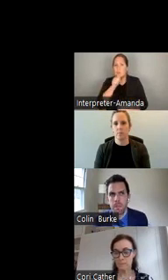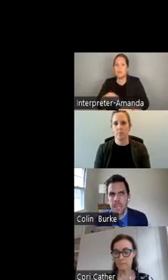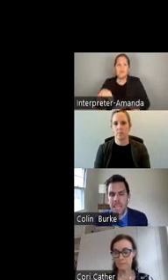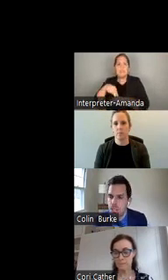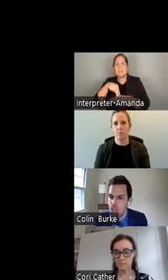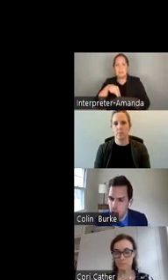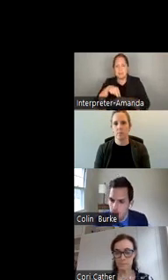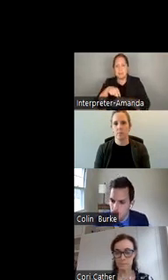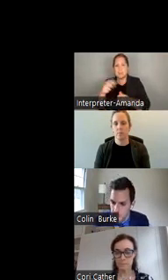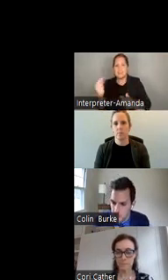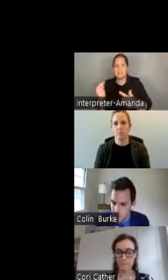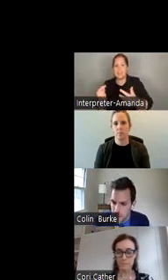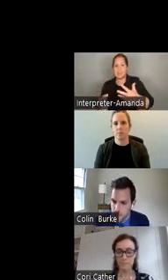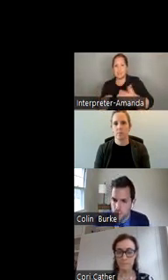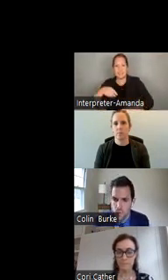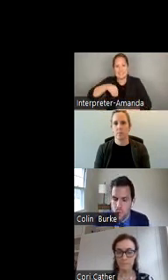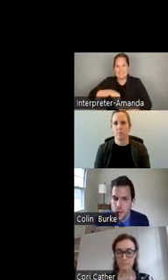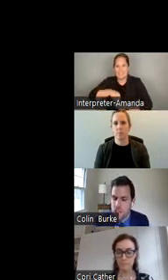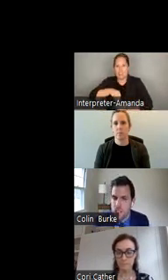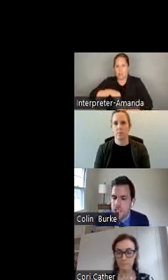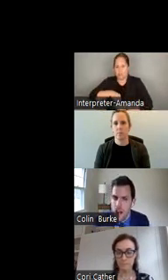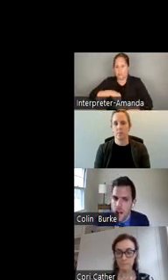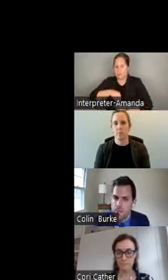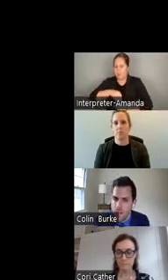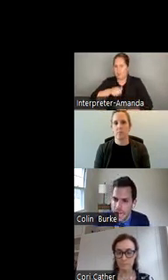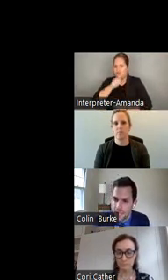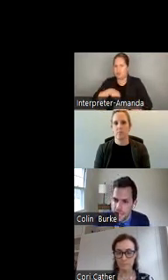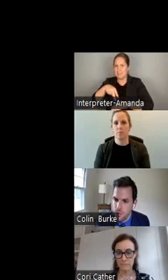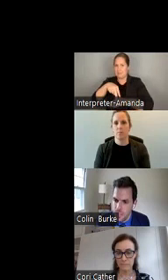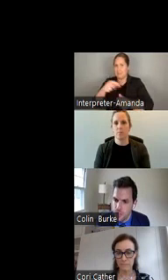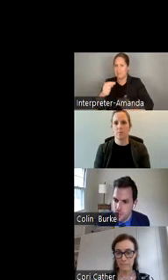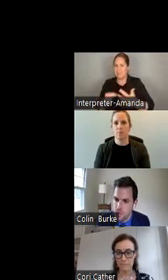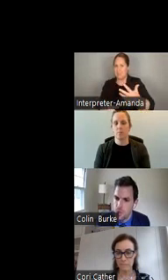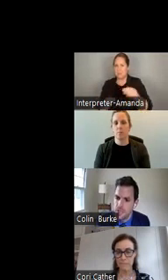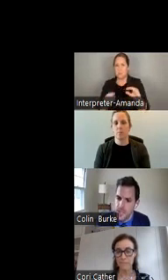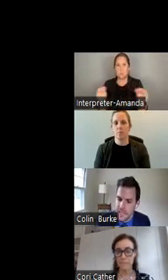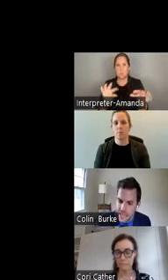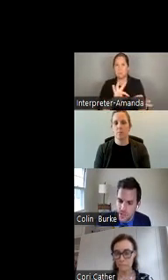um internal resilience factors we actually did not find any relationship between psychiatric